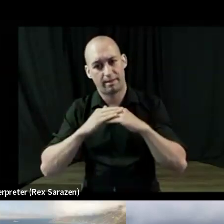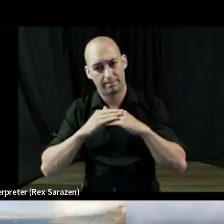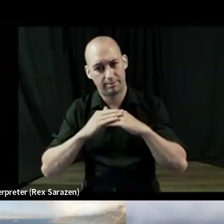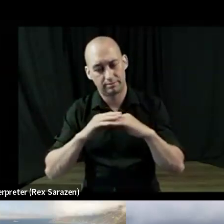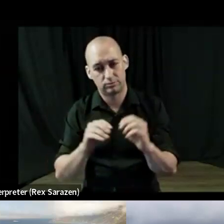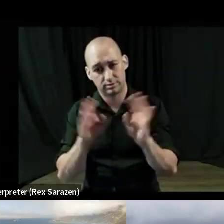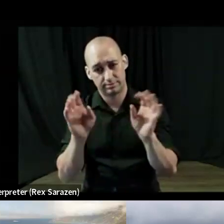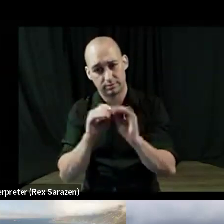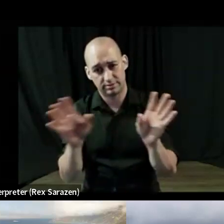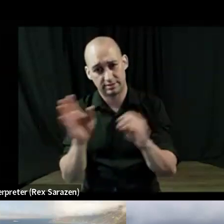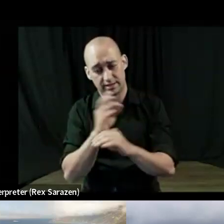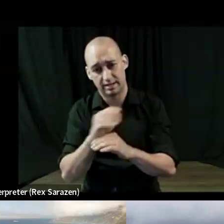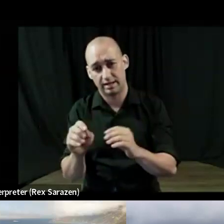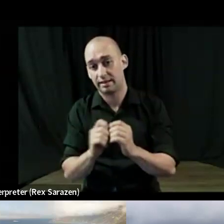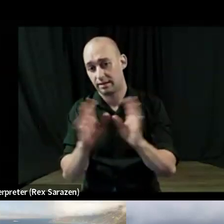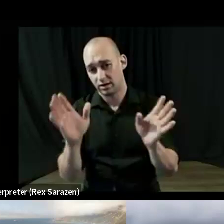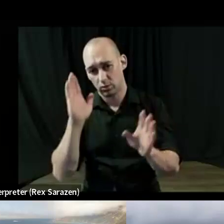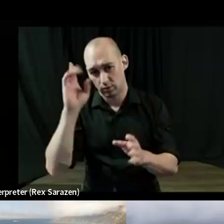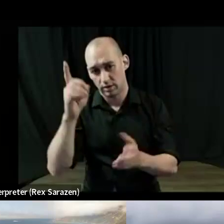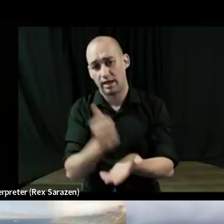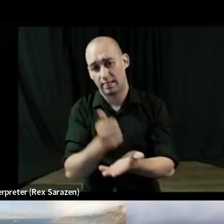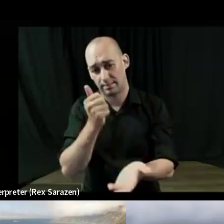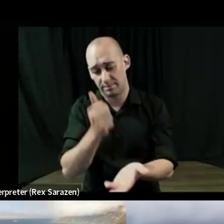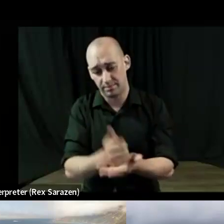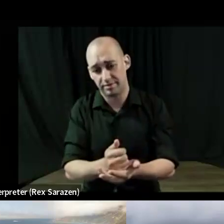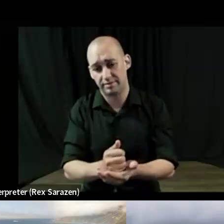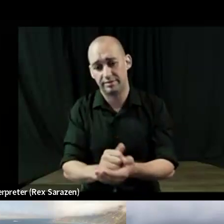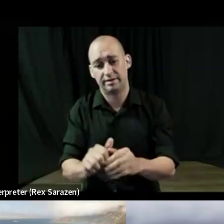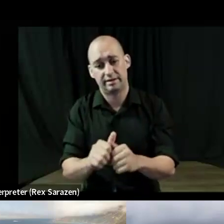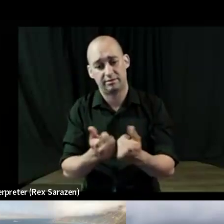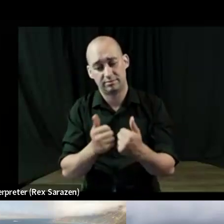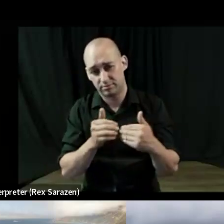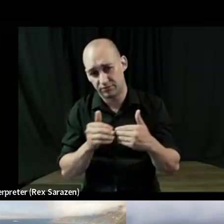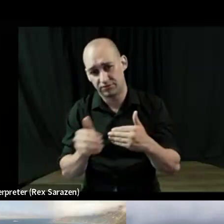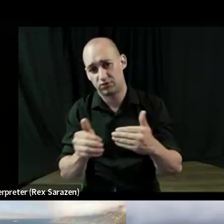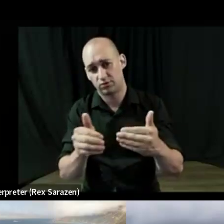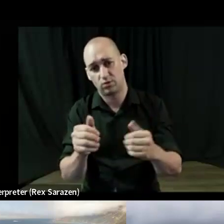and clarity would be helpful as we try to move forward with our competitive applications that